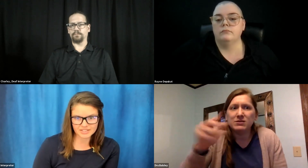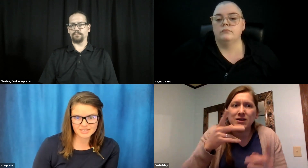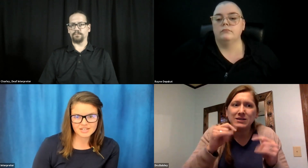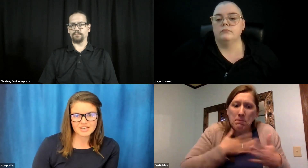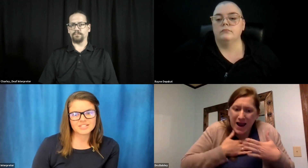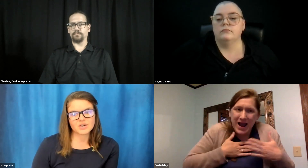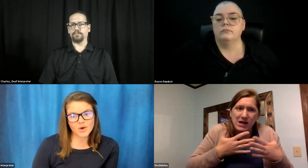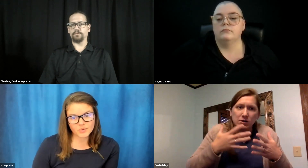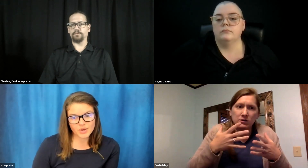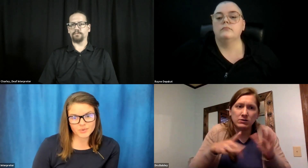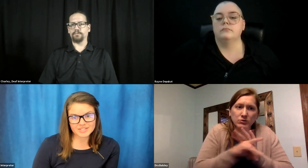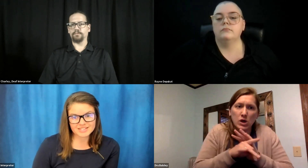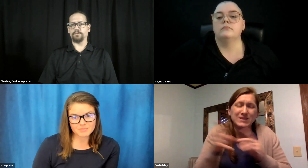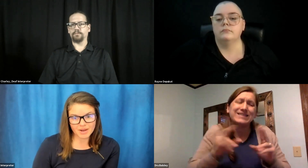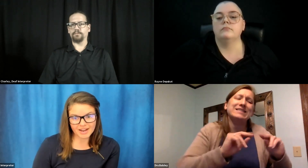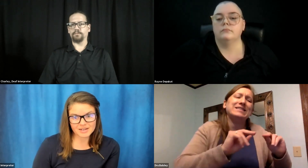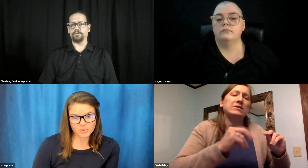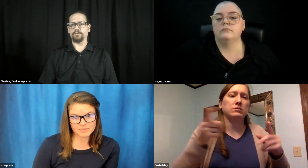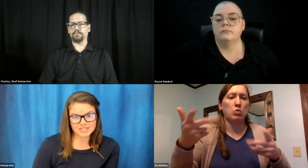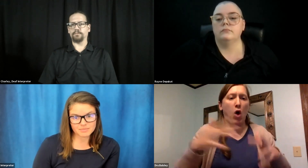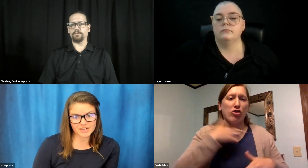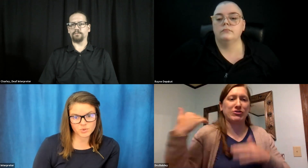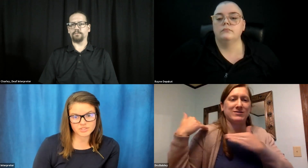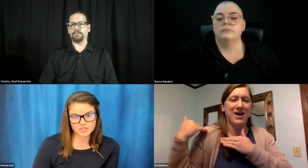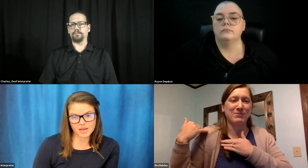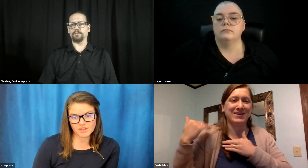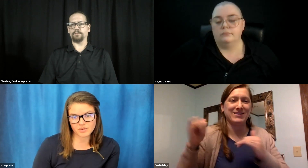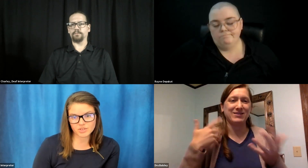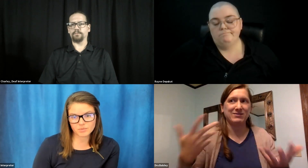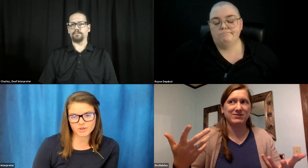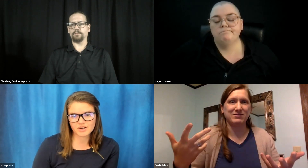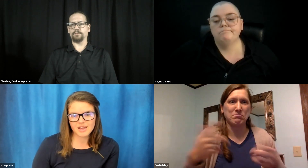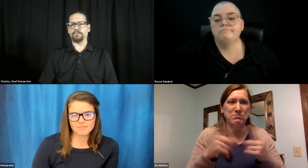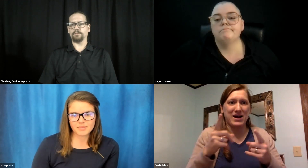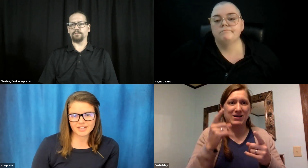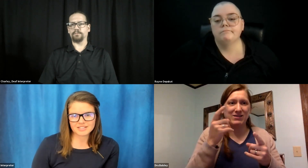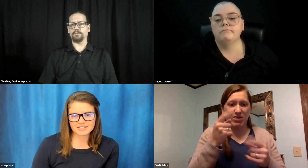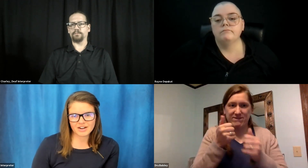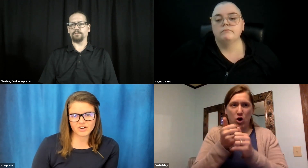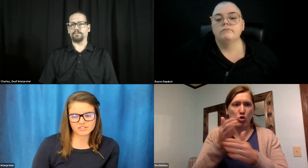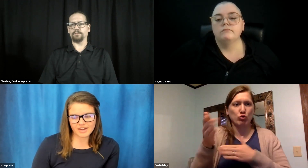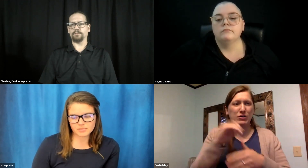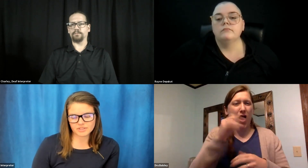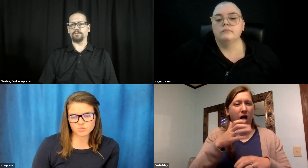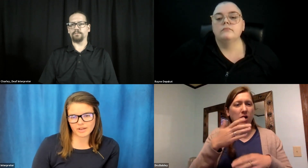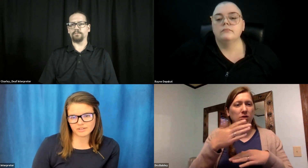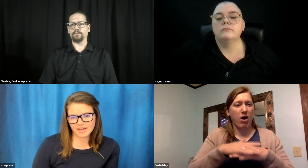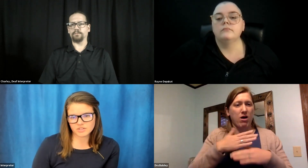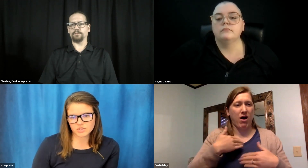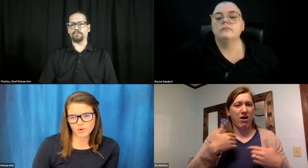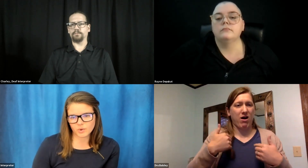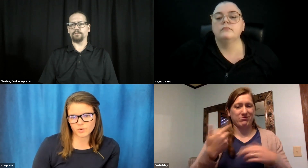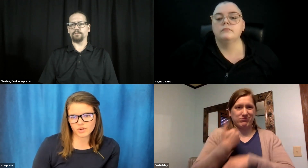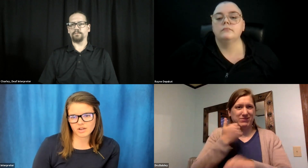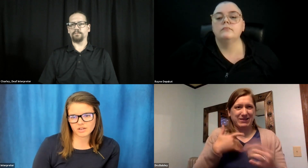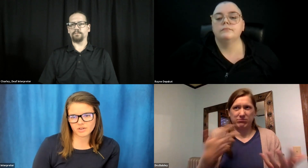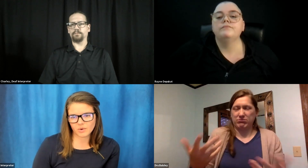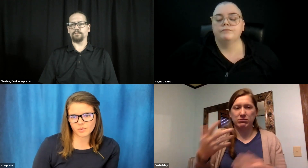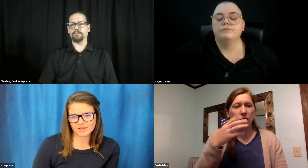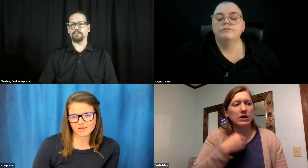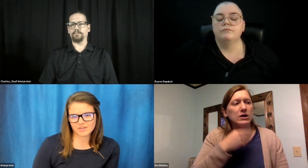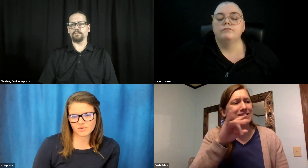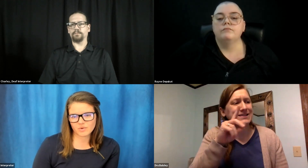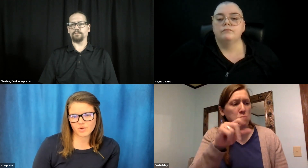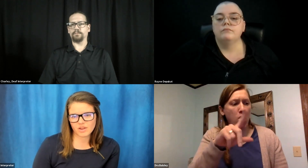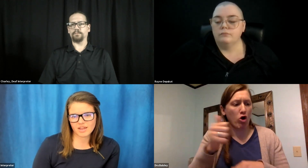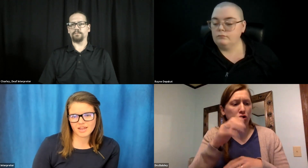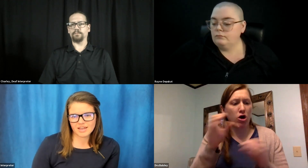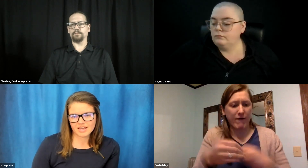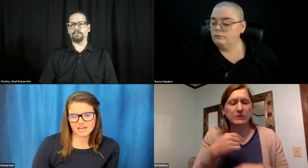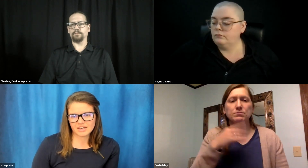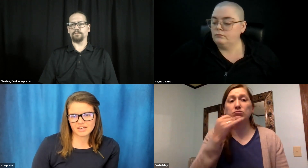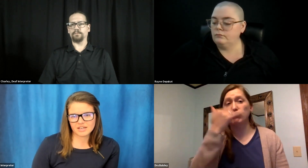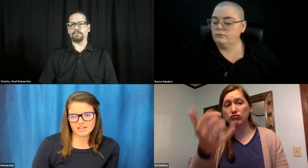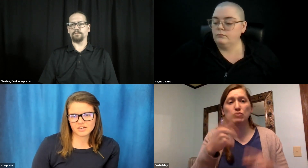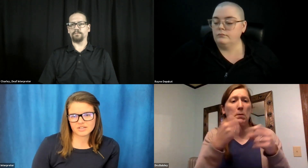They say no no this is my appointments my choice to go ahead and found an interpreter, but they're liable as well. And so, you know,